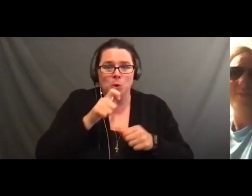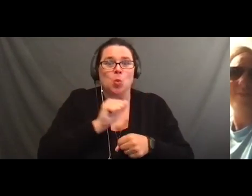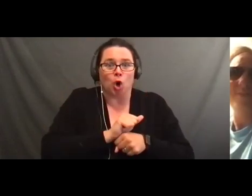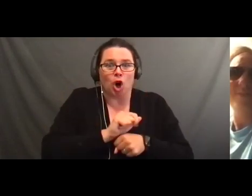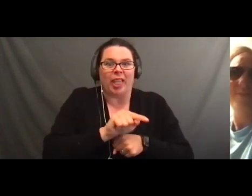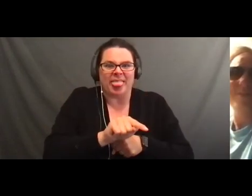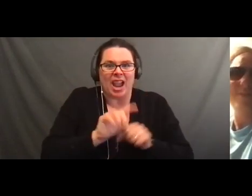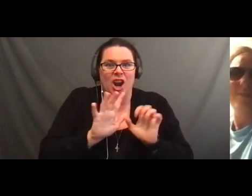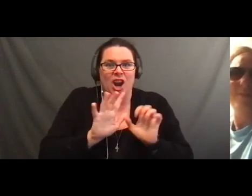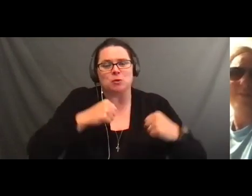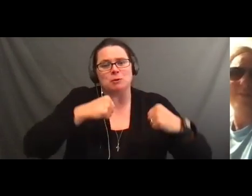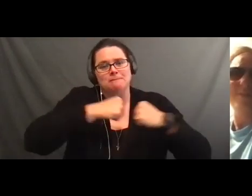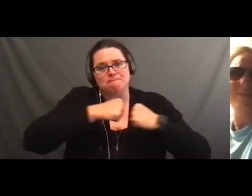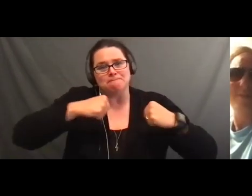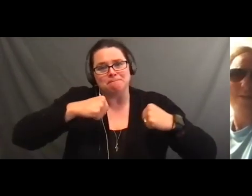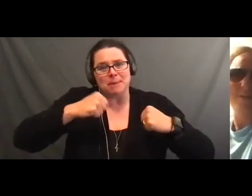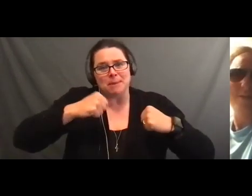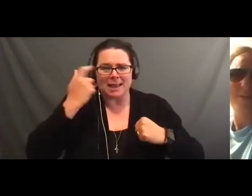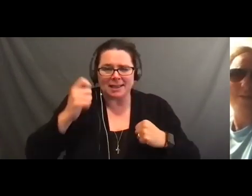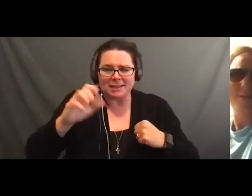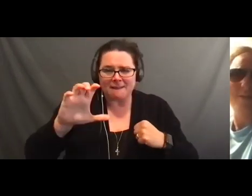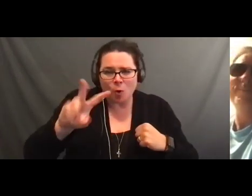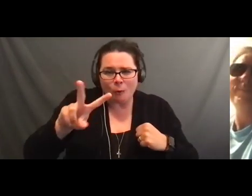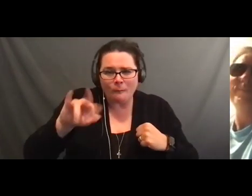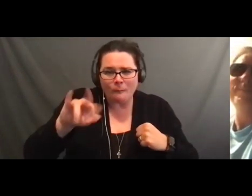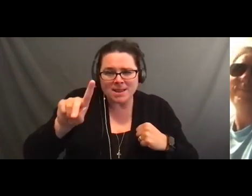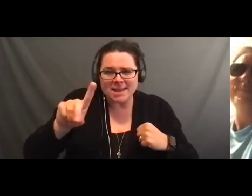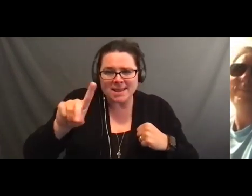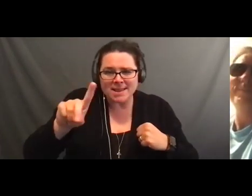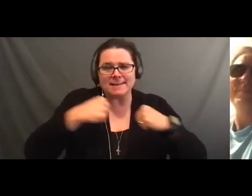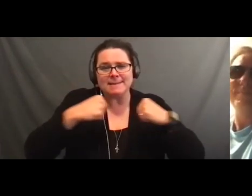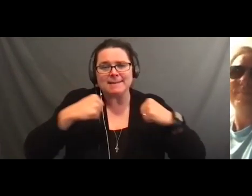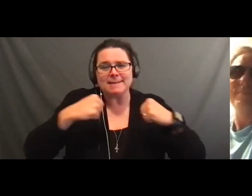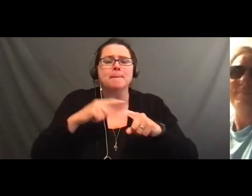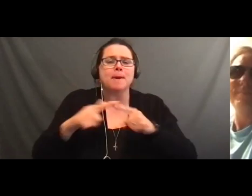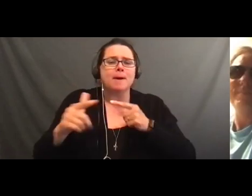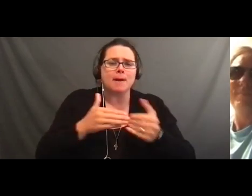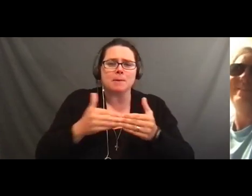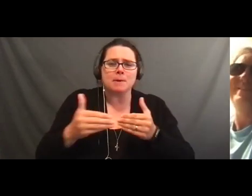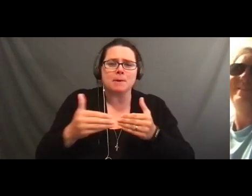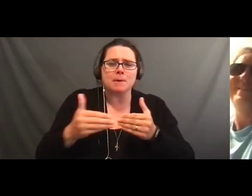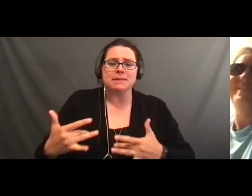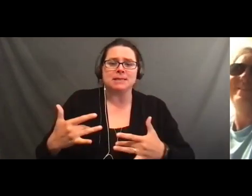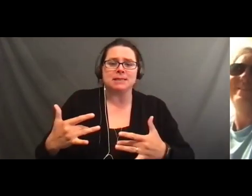So we fist bump, obviously, because of Covid and otherwise it's usually giving everybody five.